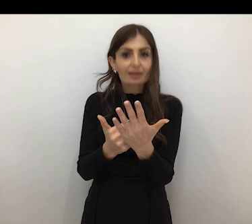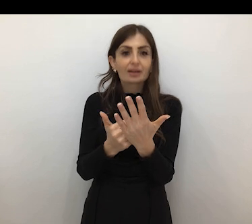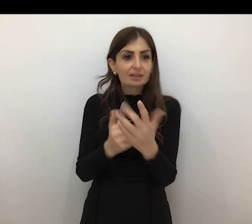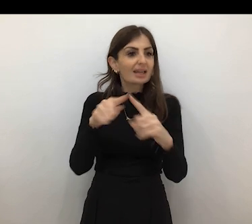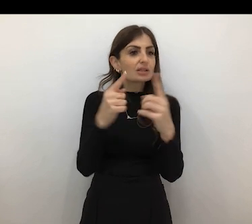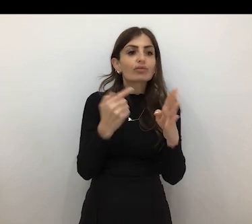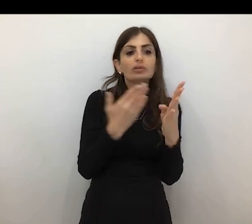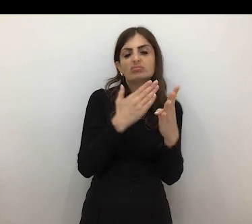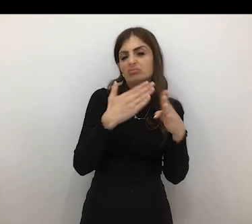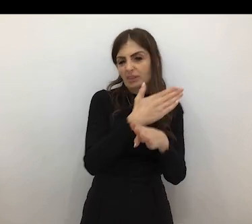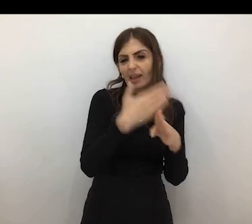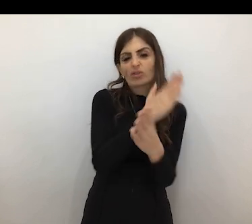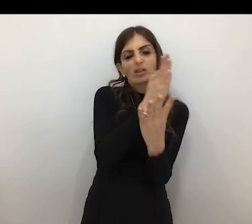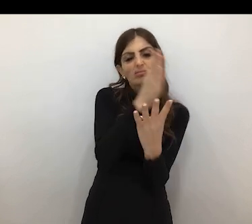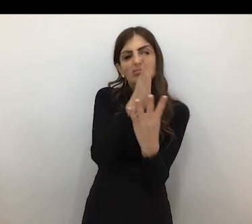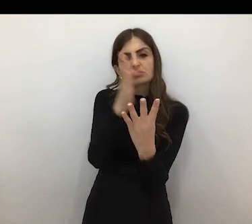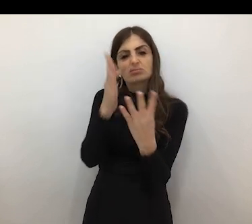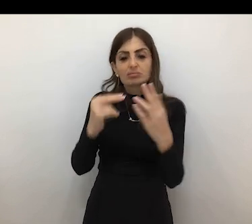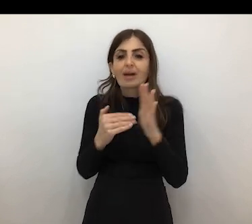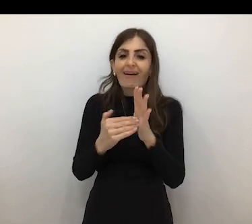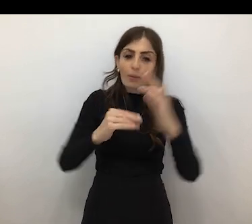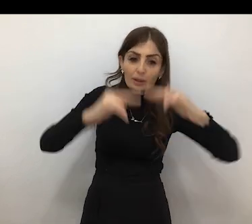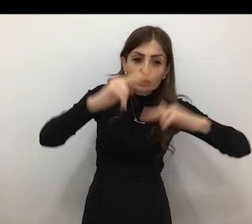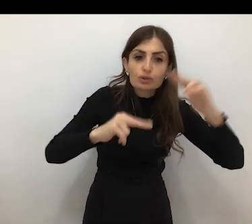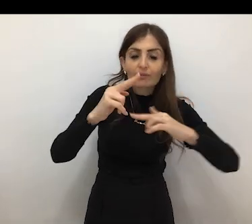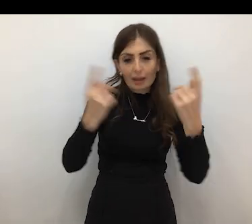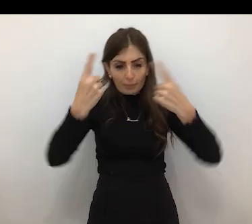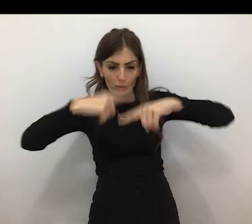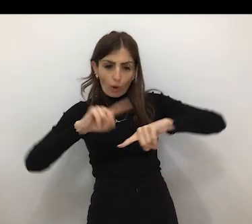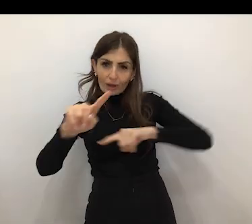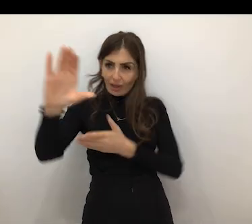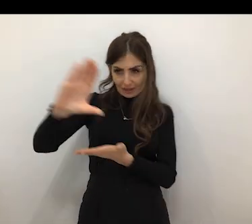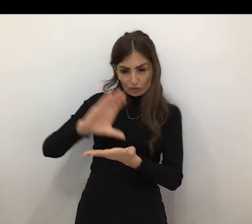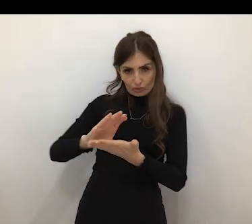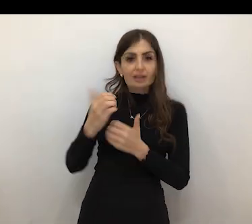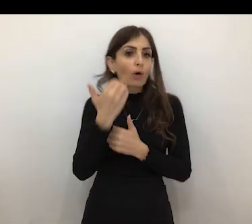different stages of their careers, is helpful in developing and evaluating these grants.